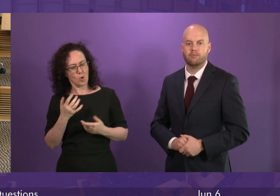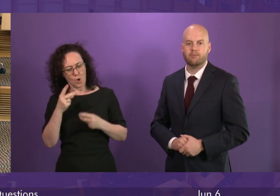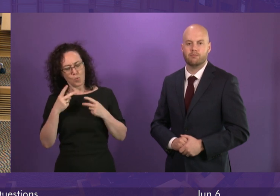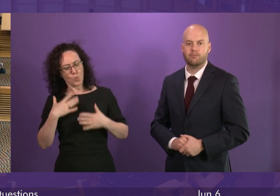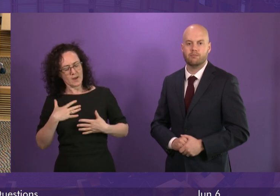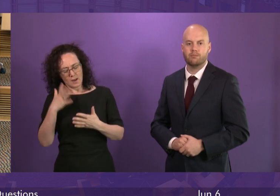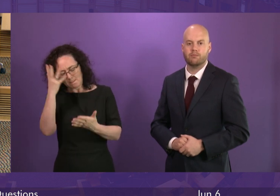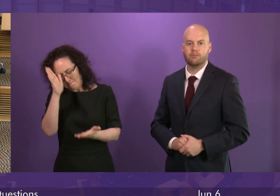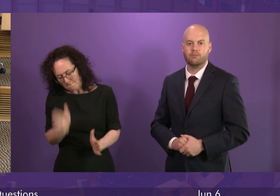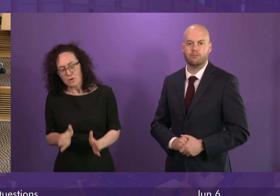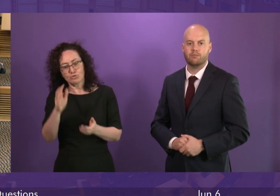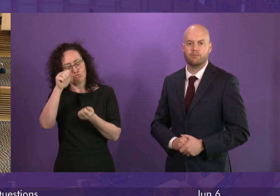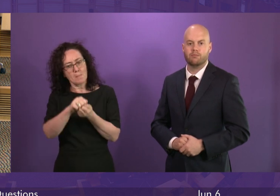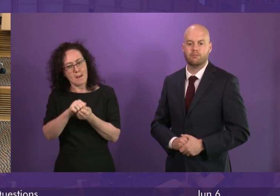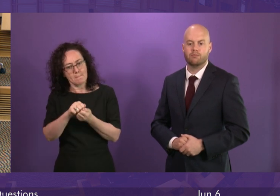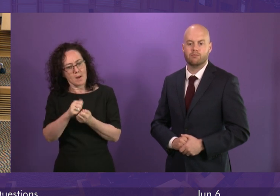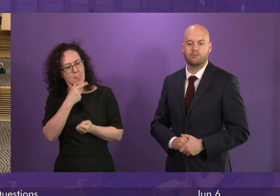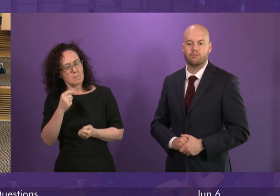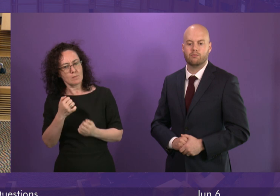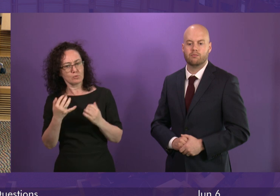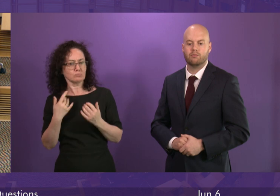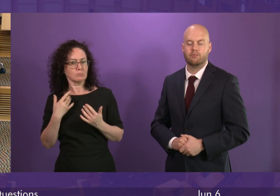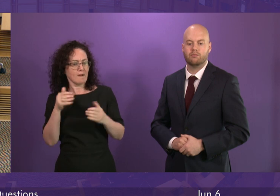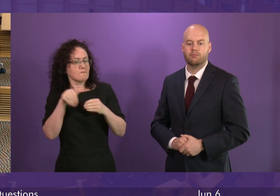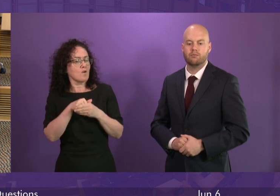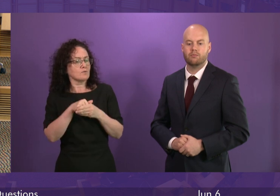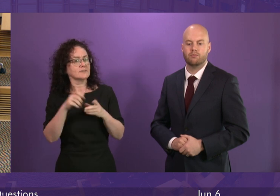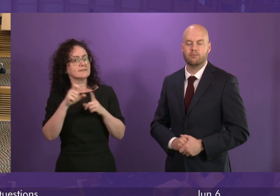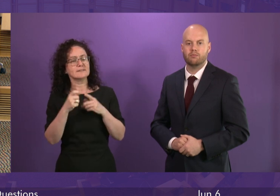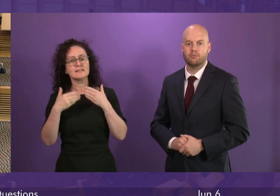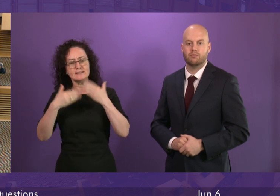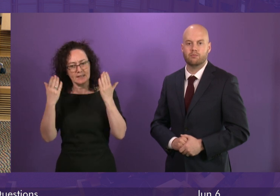the D-day generation. Now, as then, we must stand together against those in our society